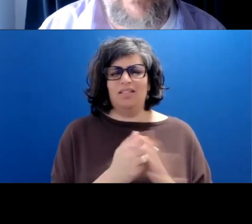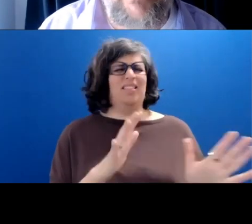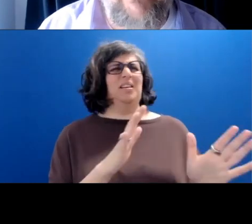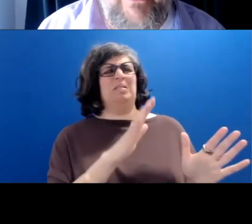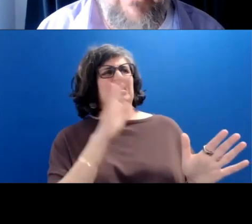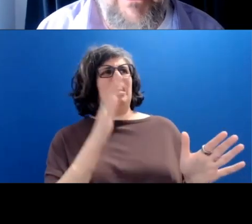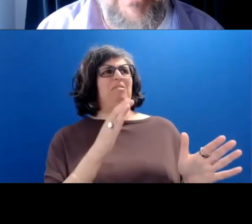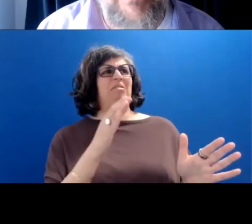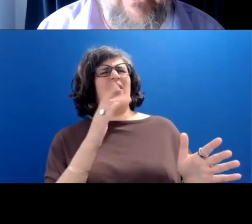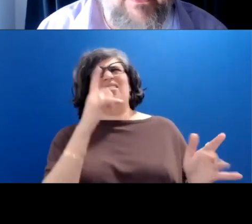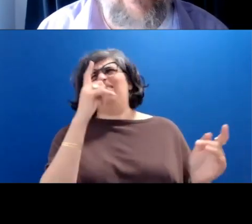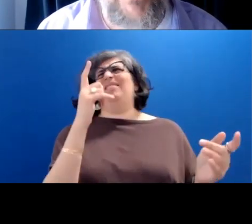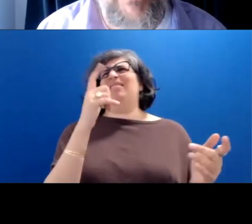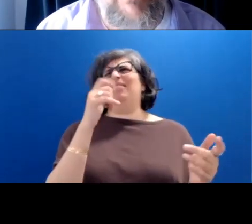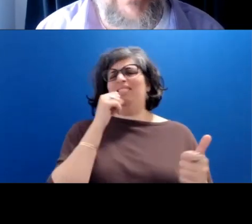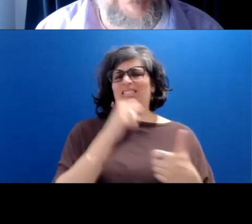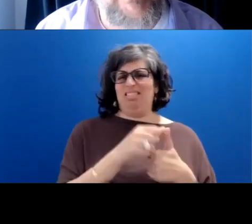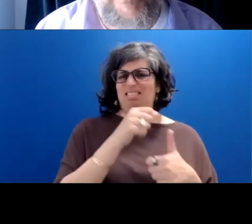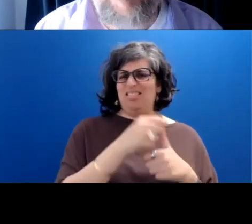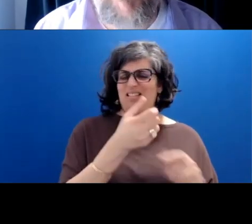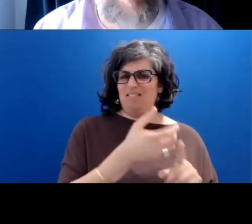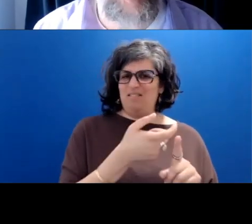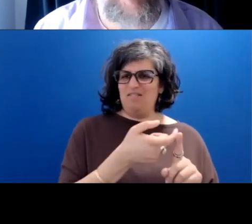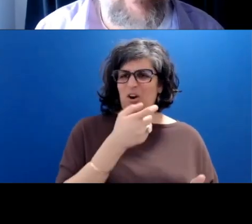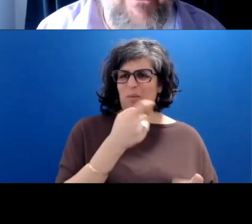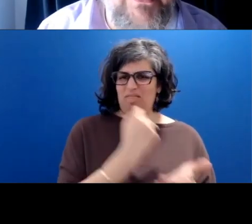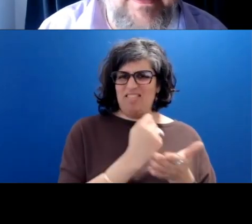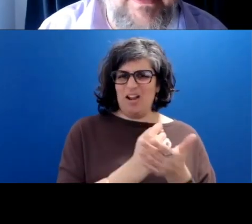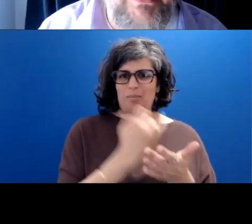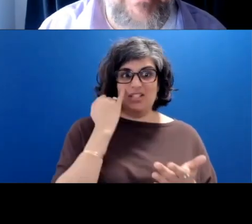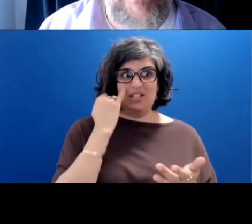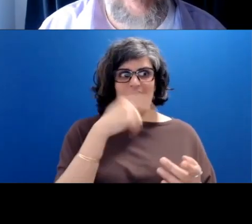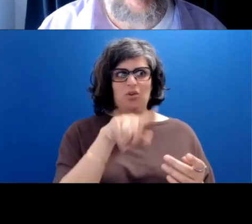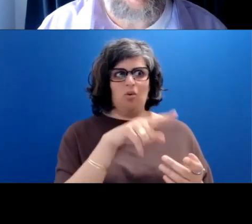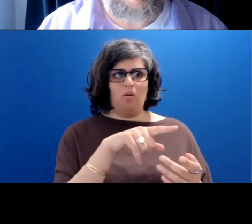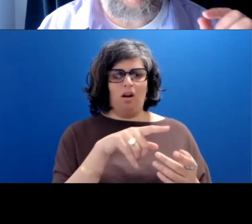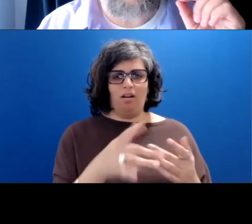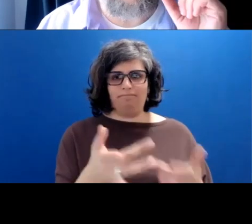to get a letter of therapist, letter from a therapist if you had one of those conditions.